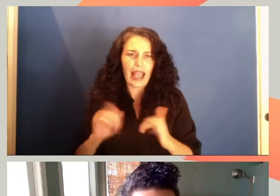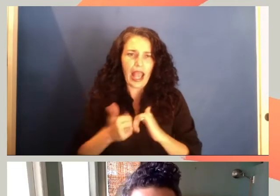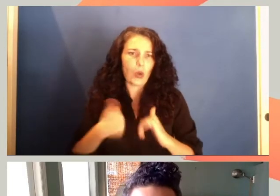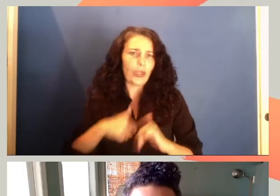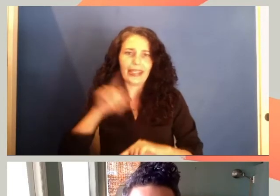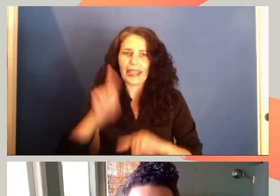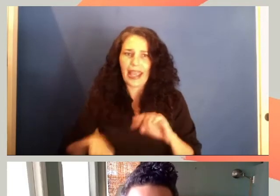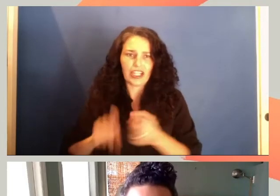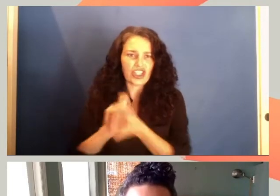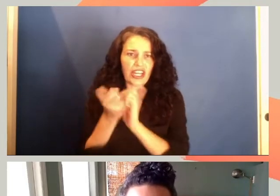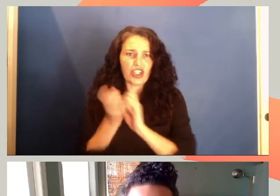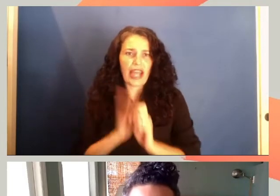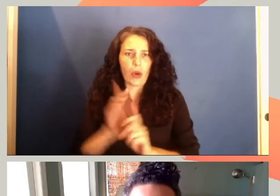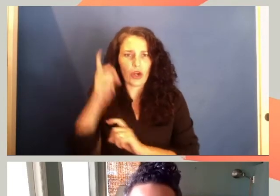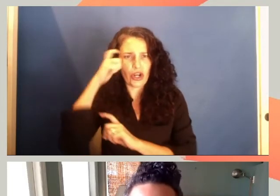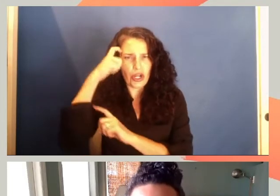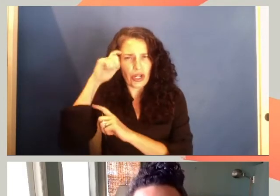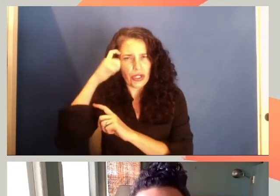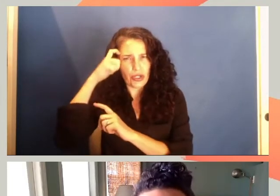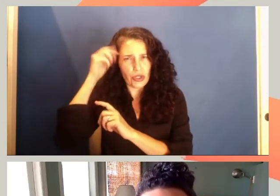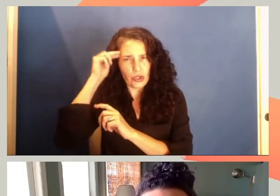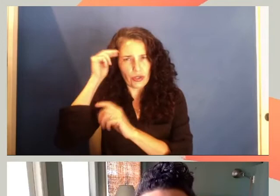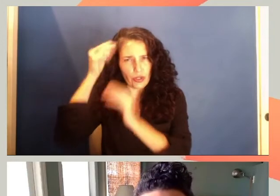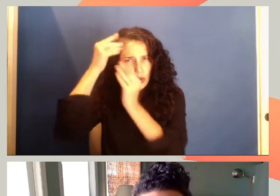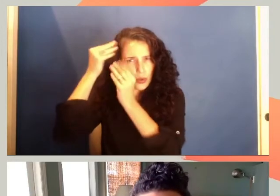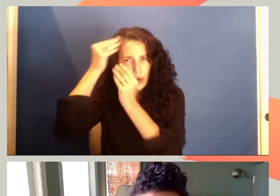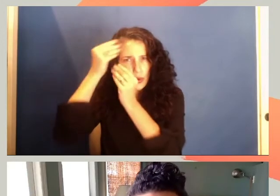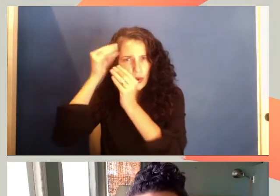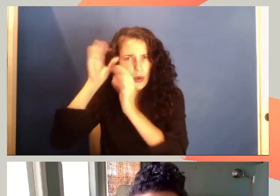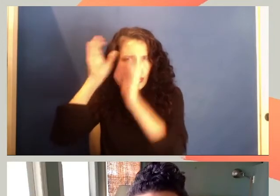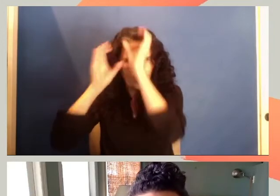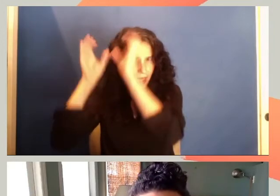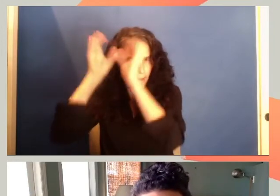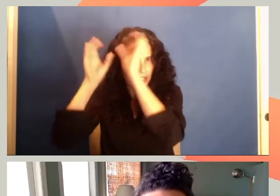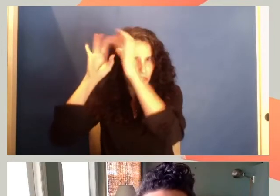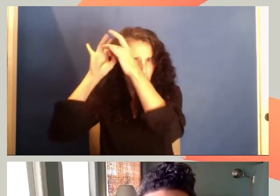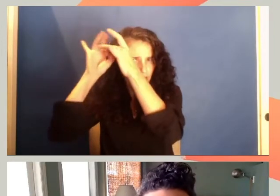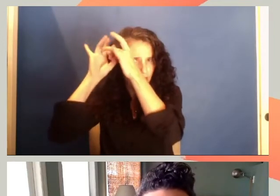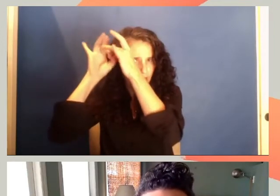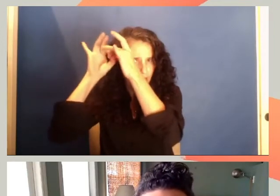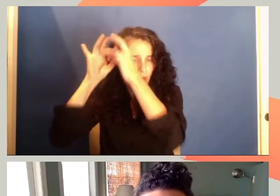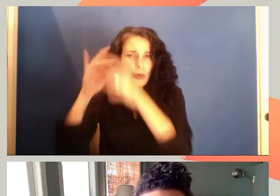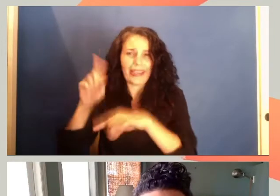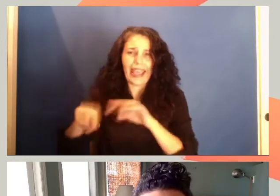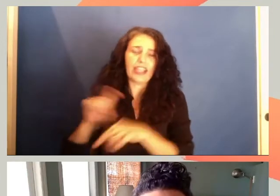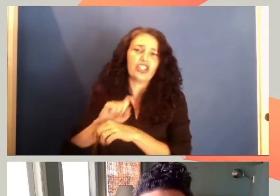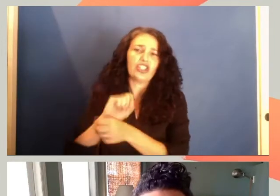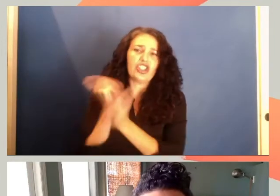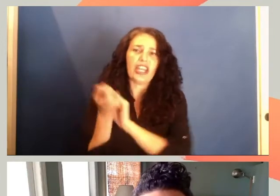we can't change our ourselves using the same program that we've always used, right,